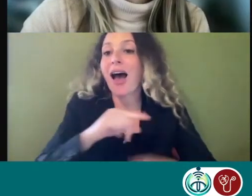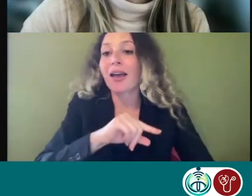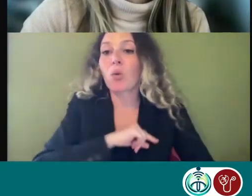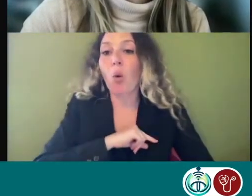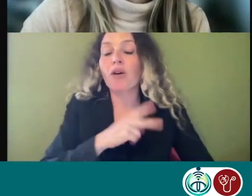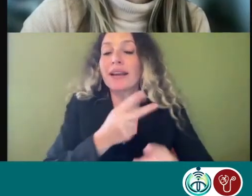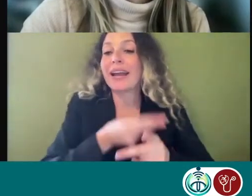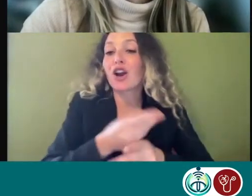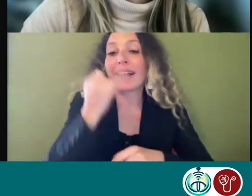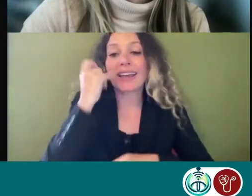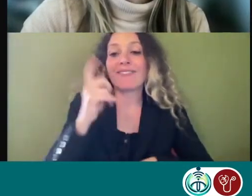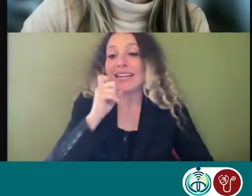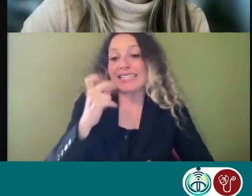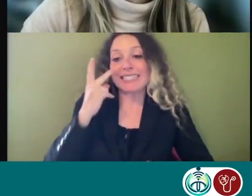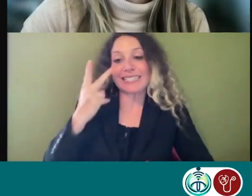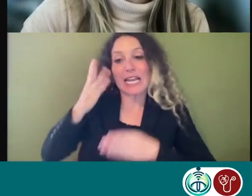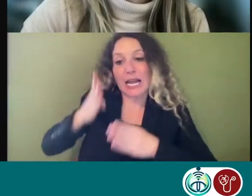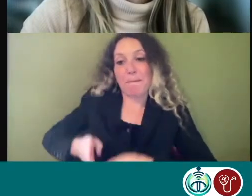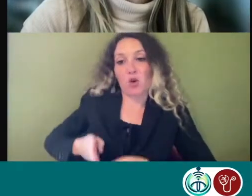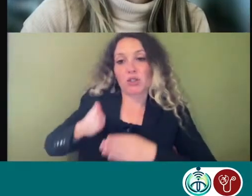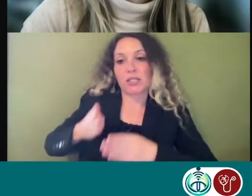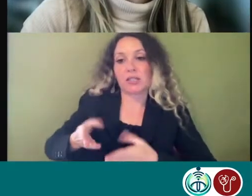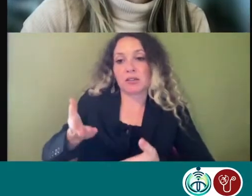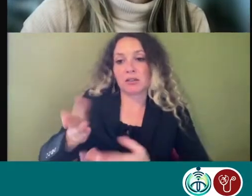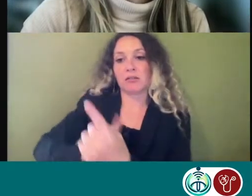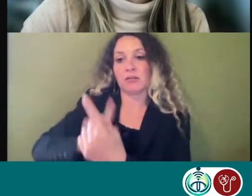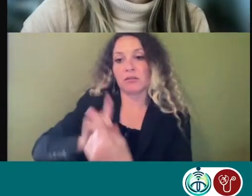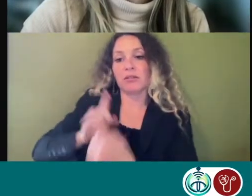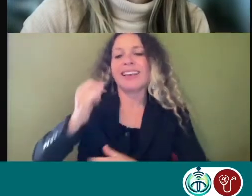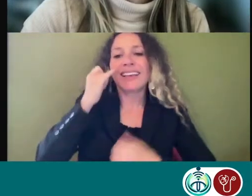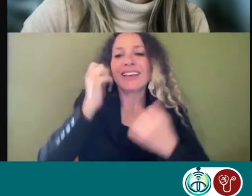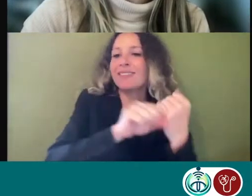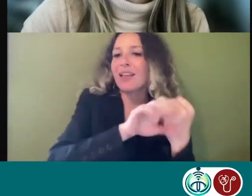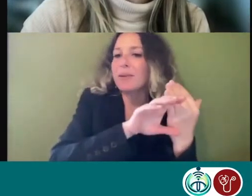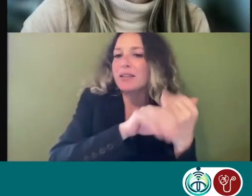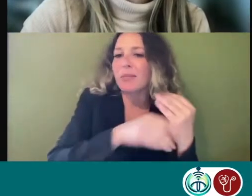person. And I think people were worried that if telemedicine became more popular,